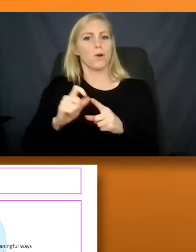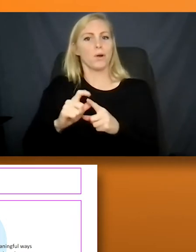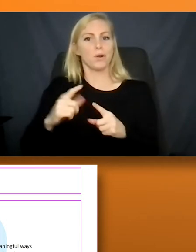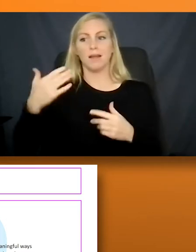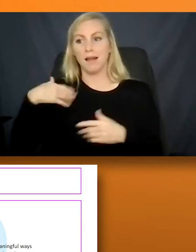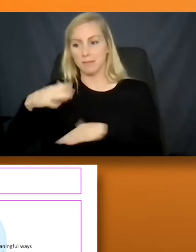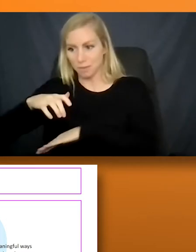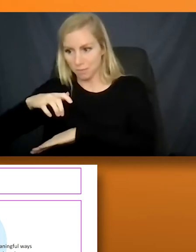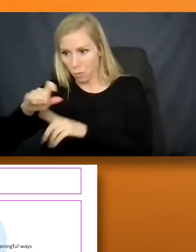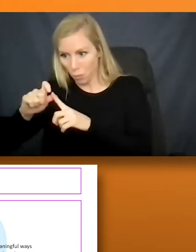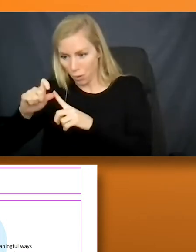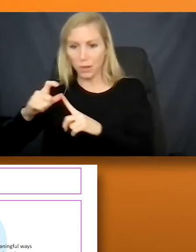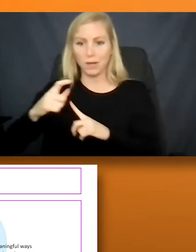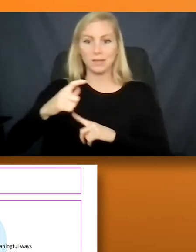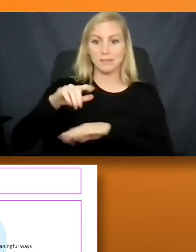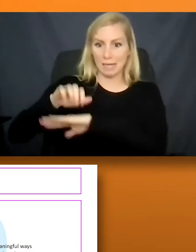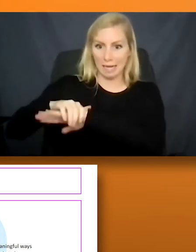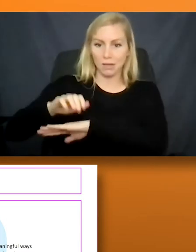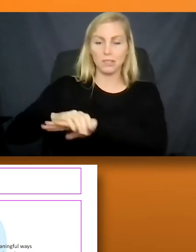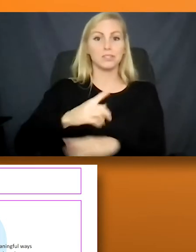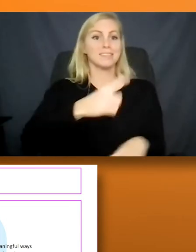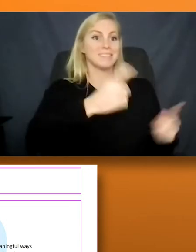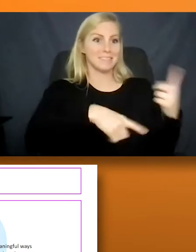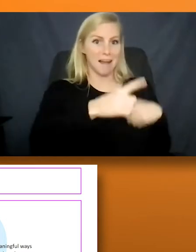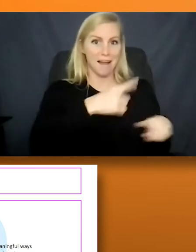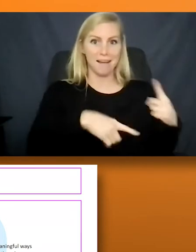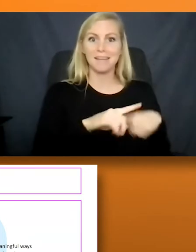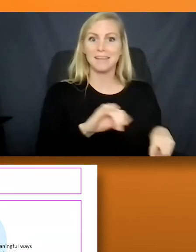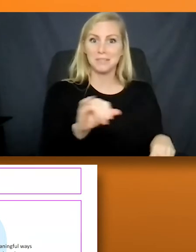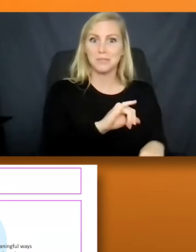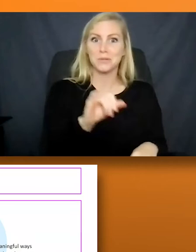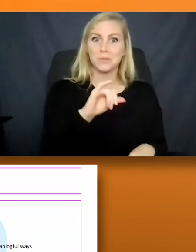Now it has a word, it has a sign. And those--that's how it is lexical,